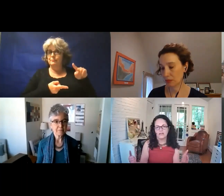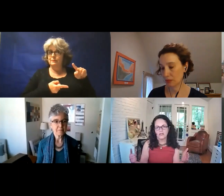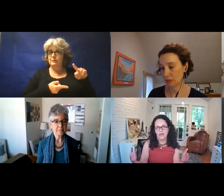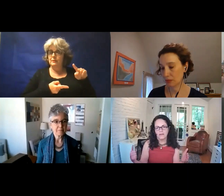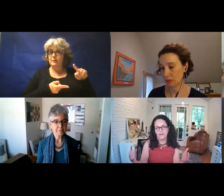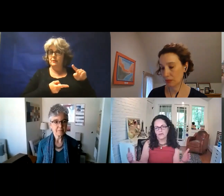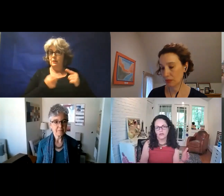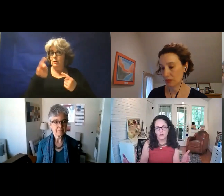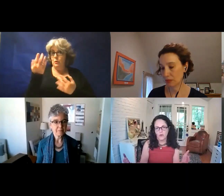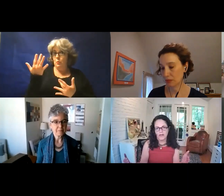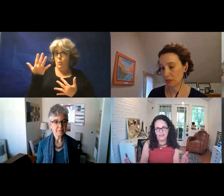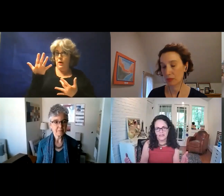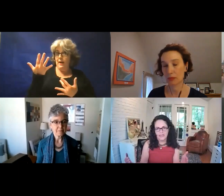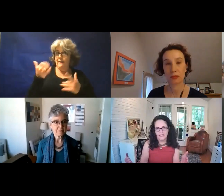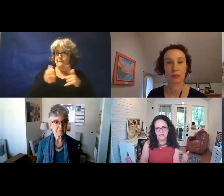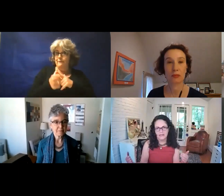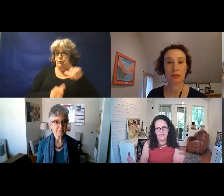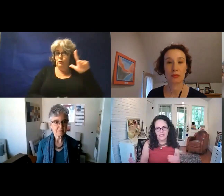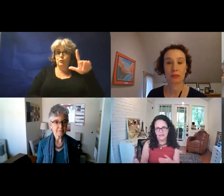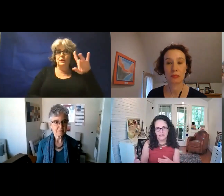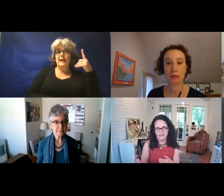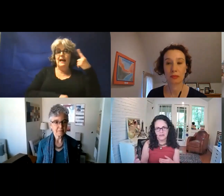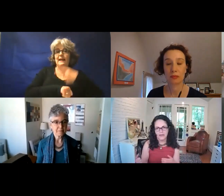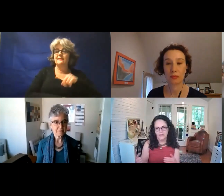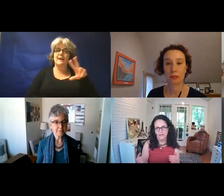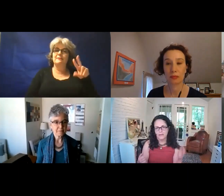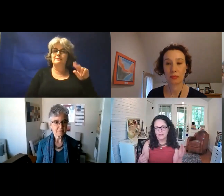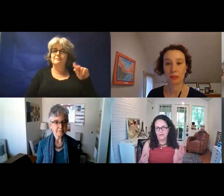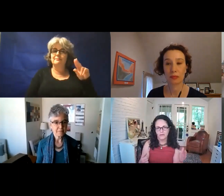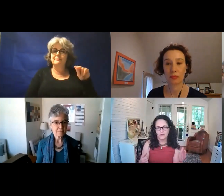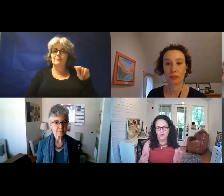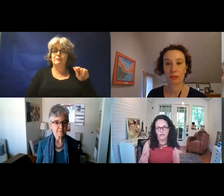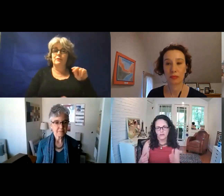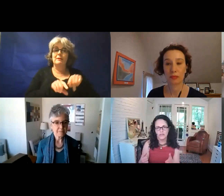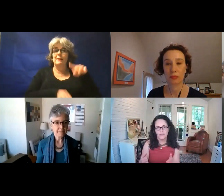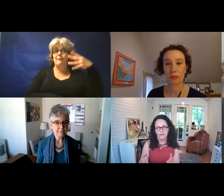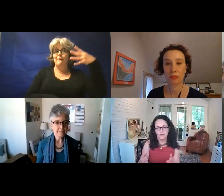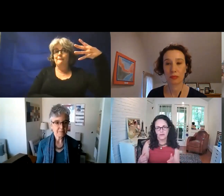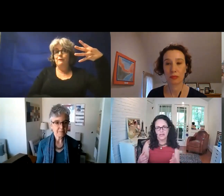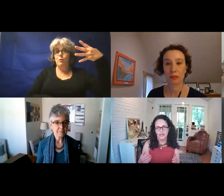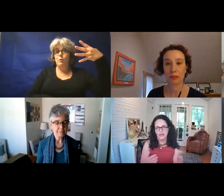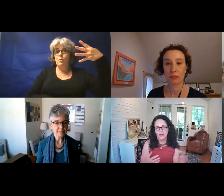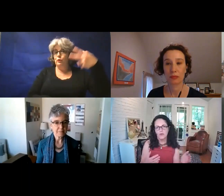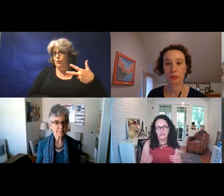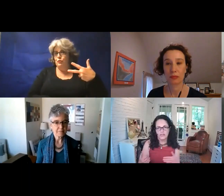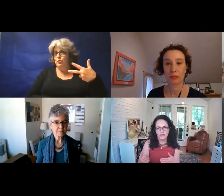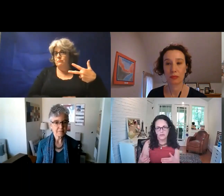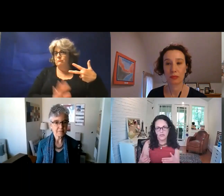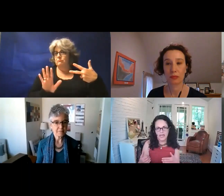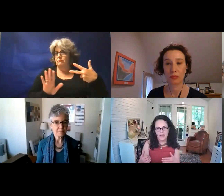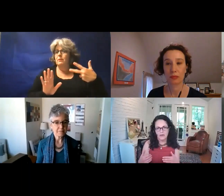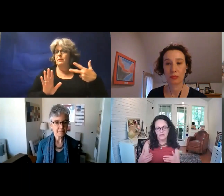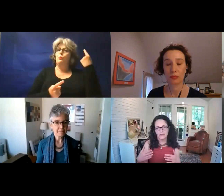um the full 28 days to de-escalate them from a level four to a level three we took into account